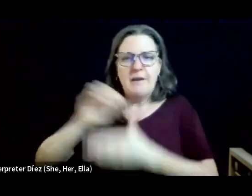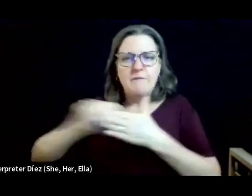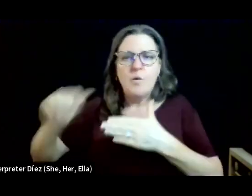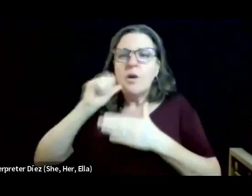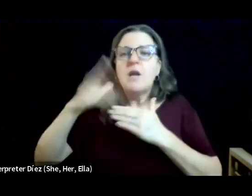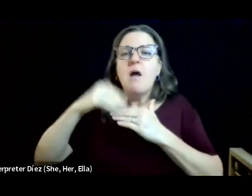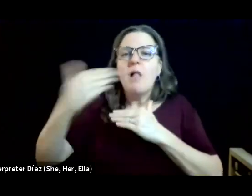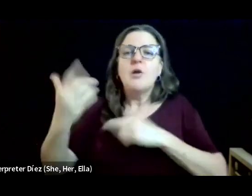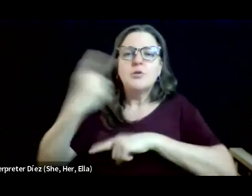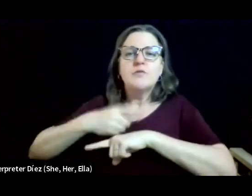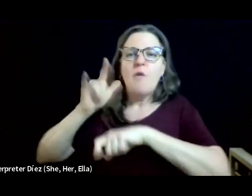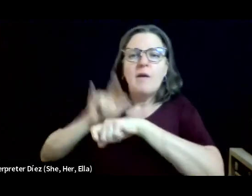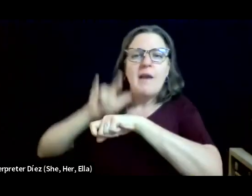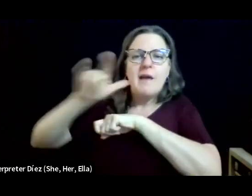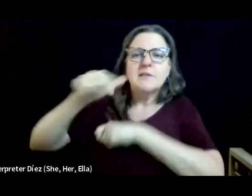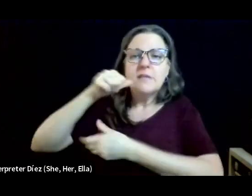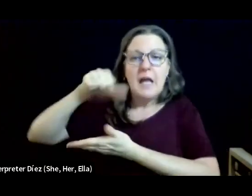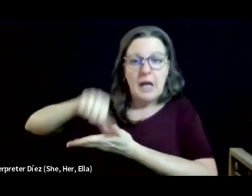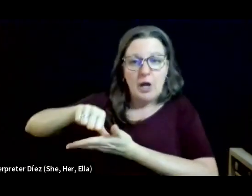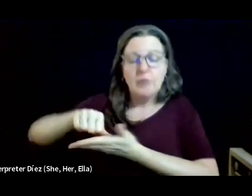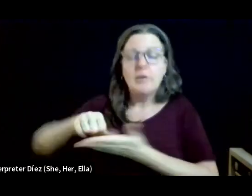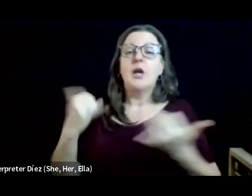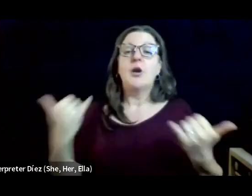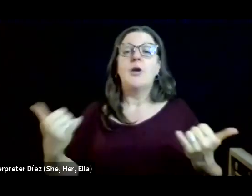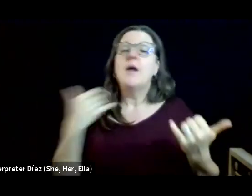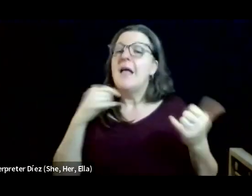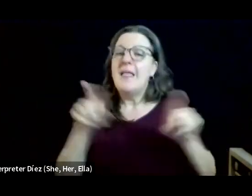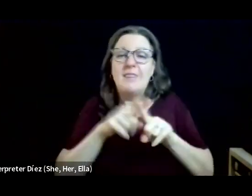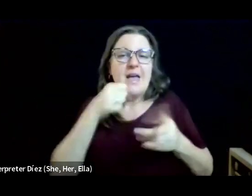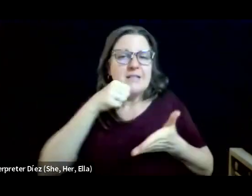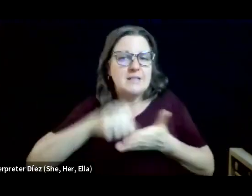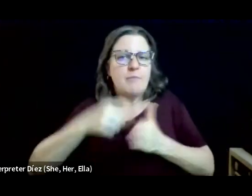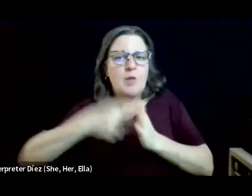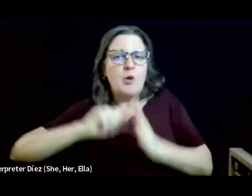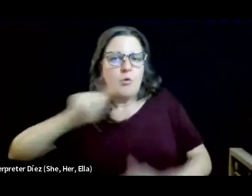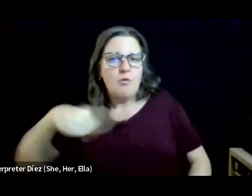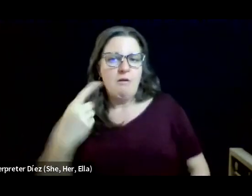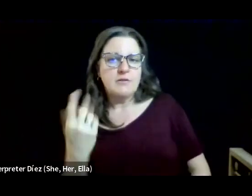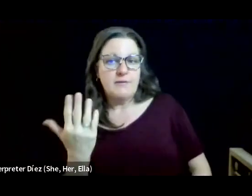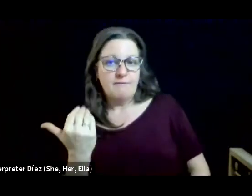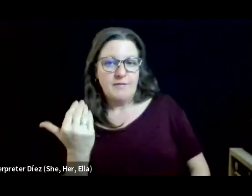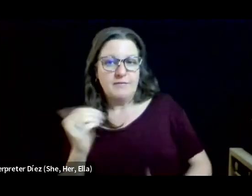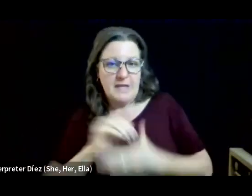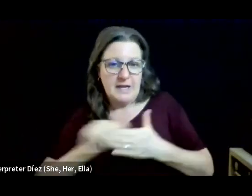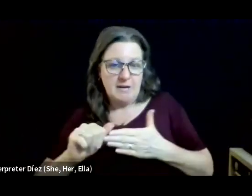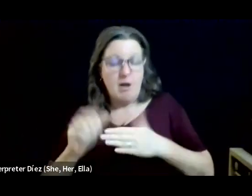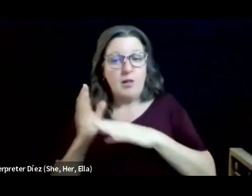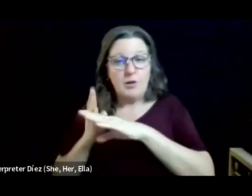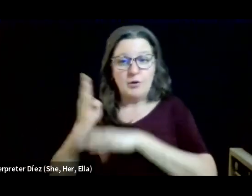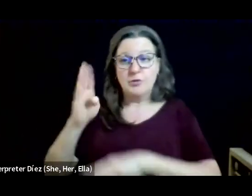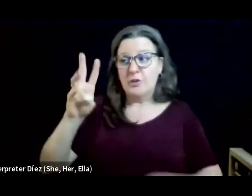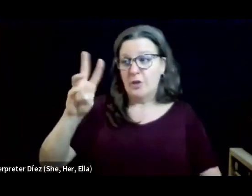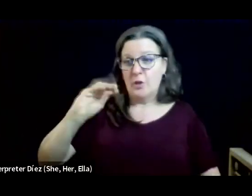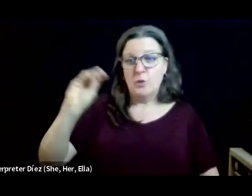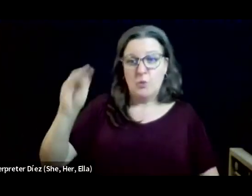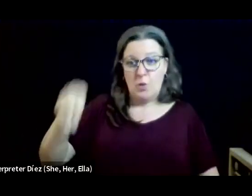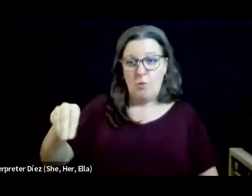And now that same letter is only costing us $15, so, over 60% savings. So I just wanted to take a moment and